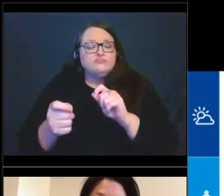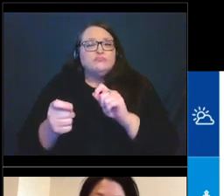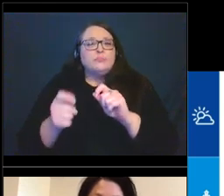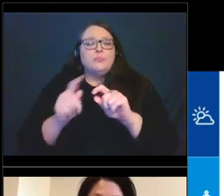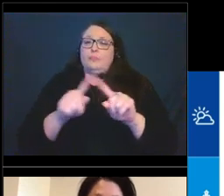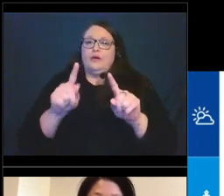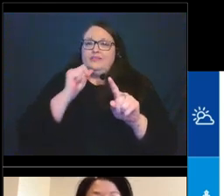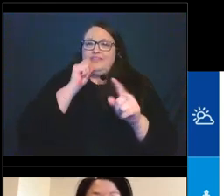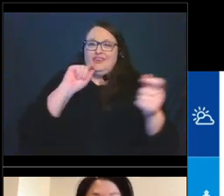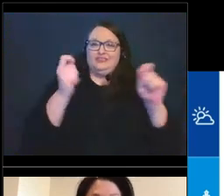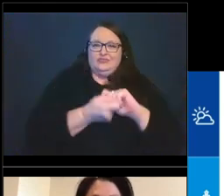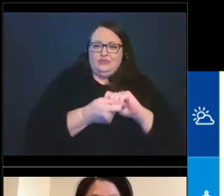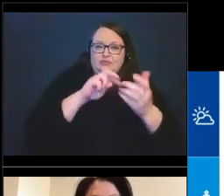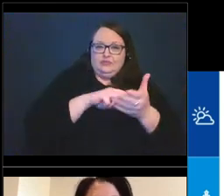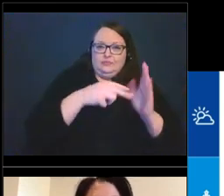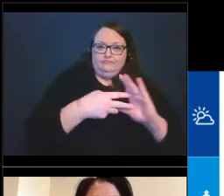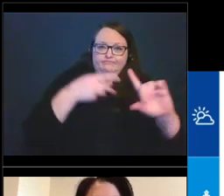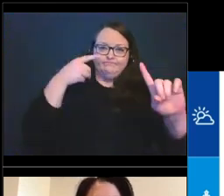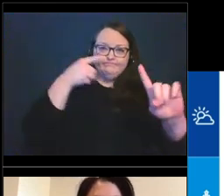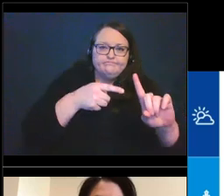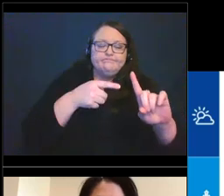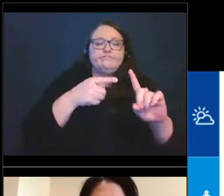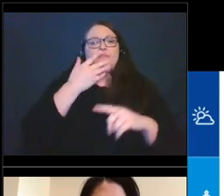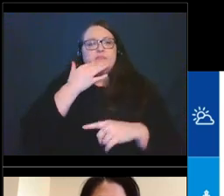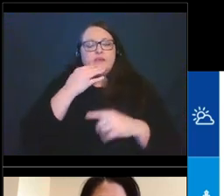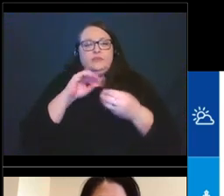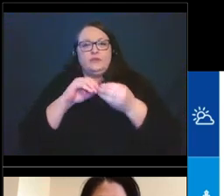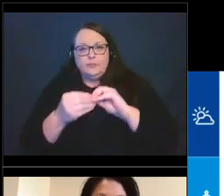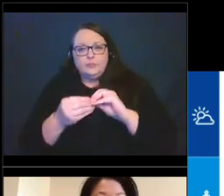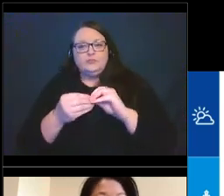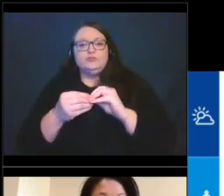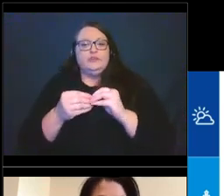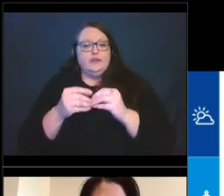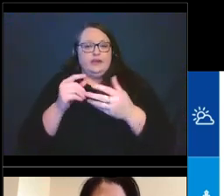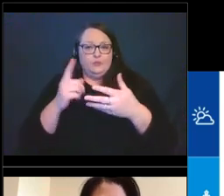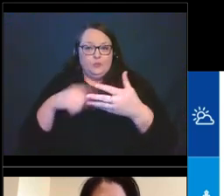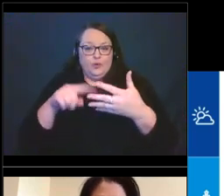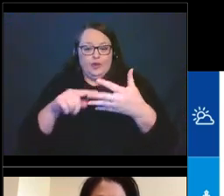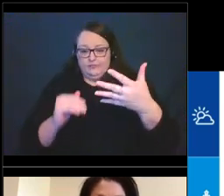of the colors and numbers and appropriate actions to take at those levels. I also want to note